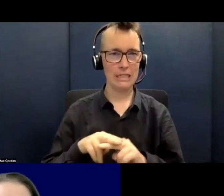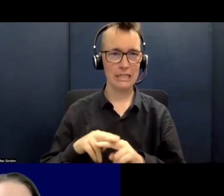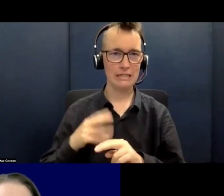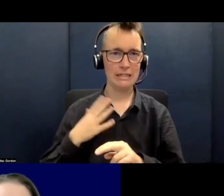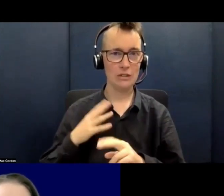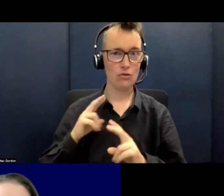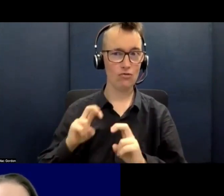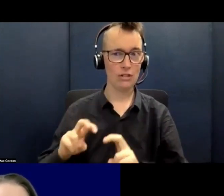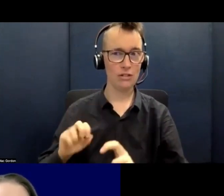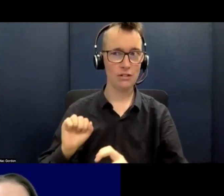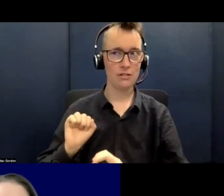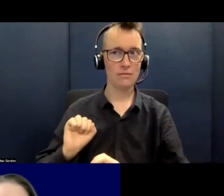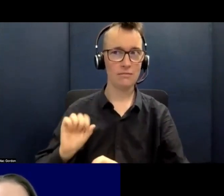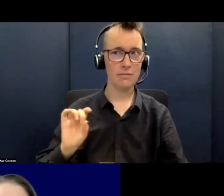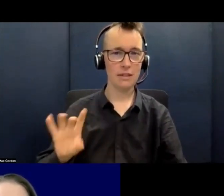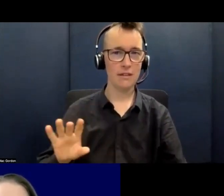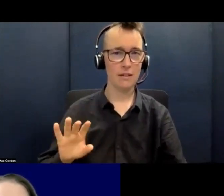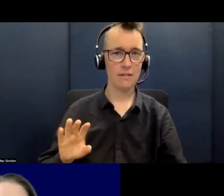[Natalia] Sorry can I just answer that? If I